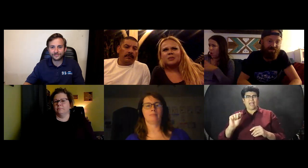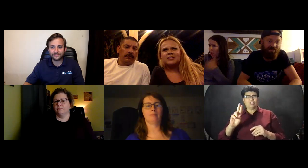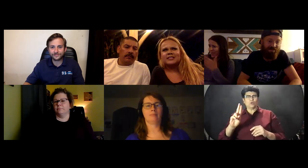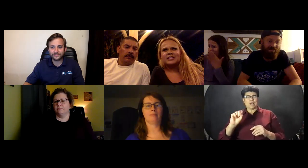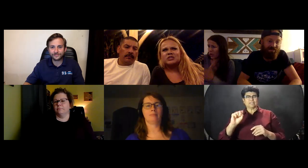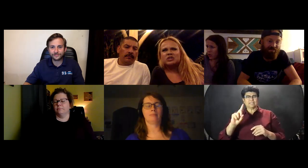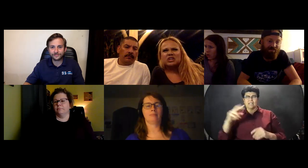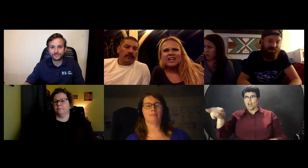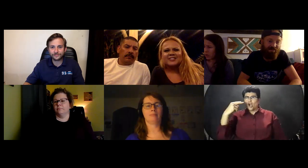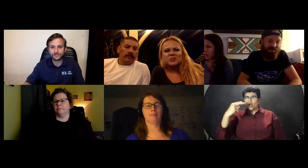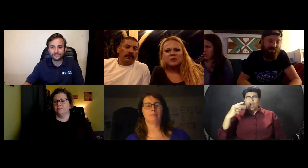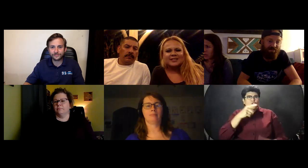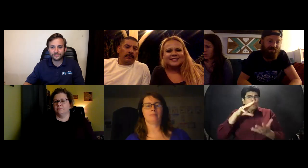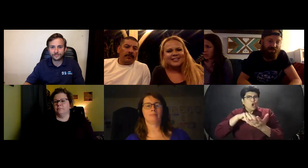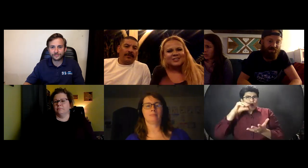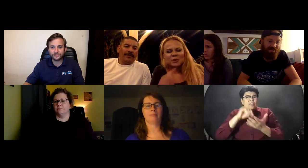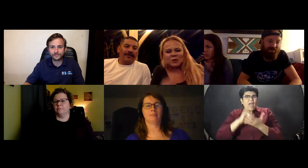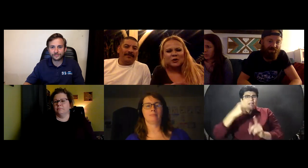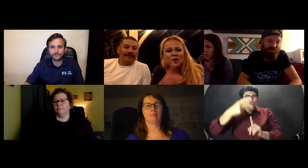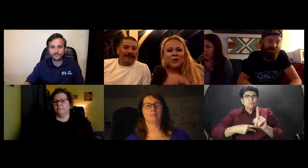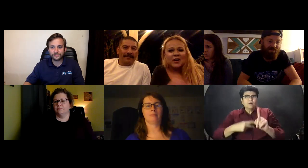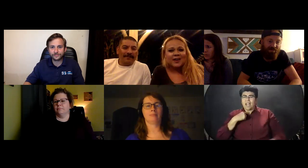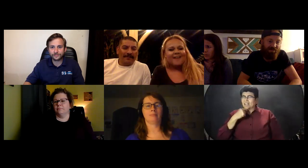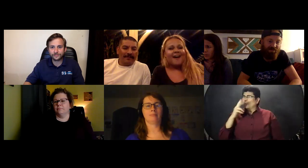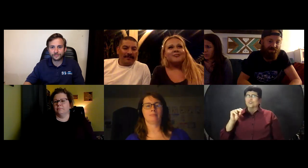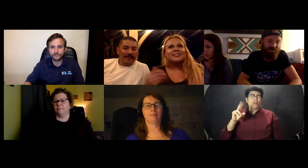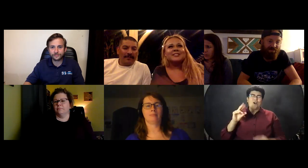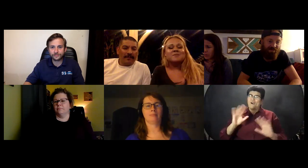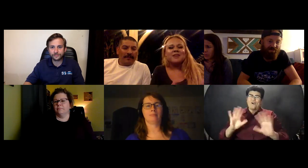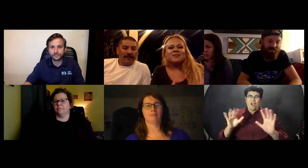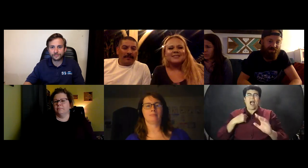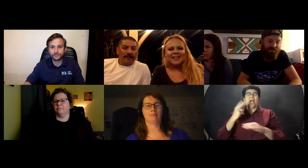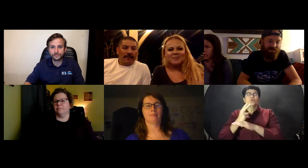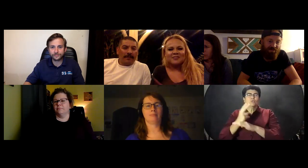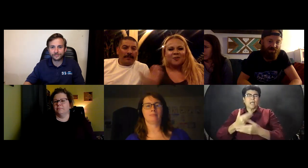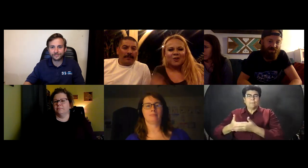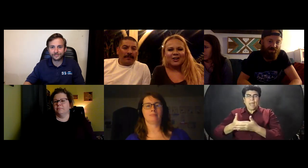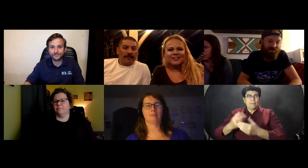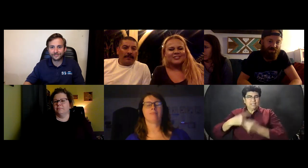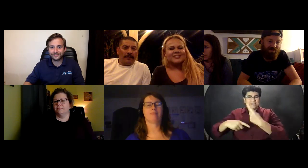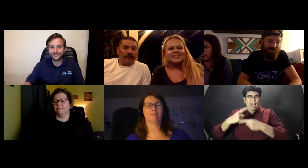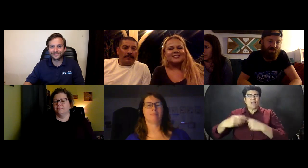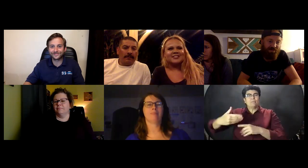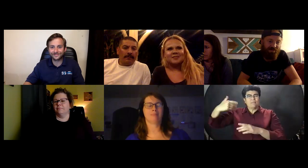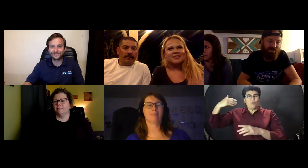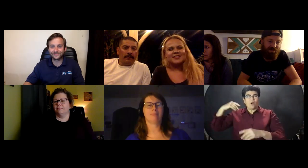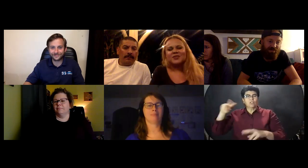and said you learned all that in two months and i told her no i was using baby sign before and she